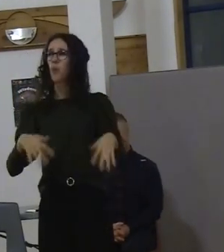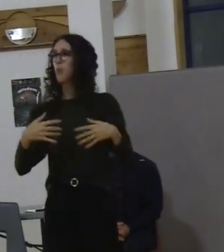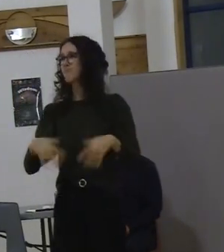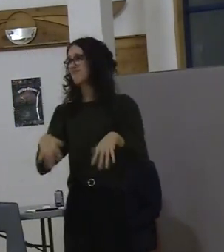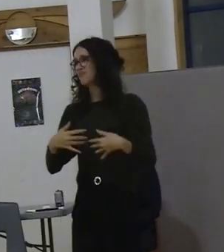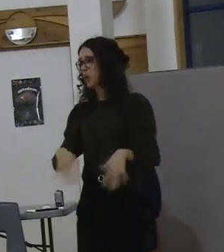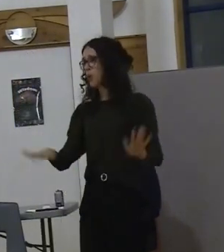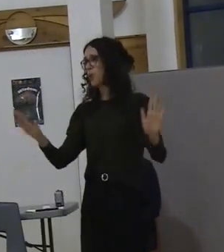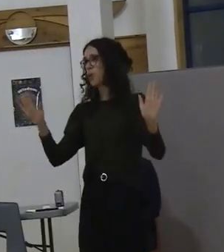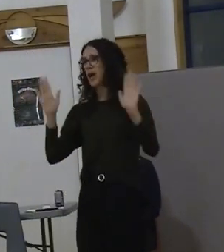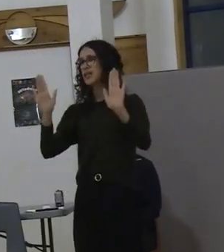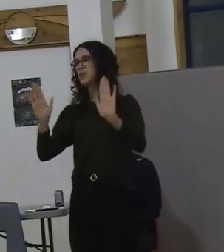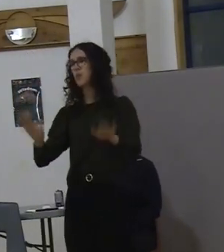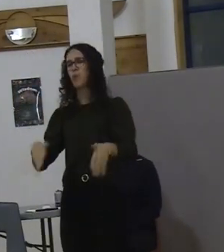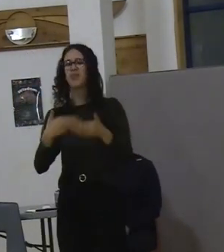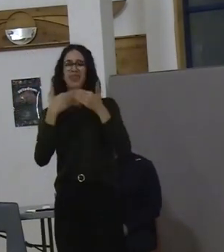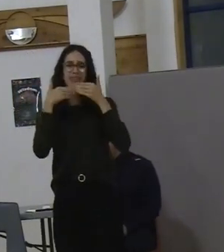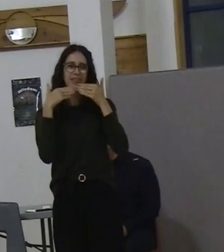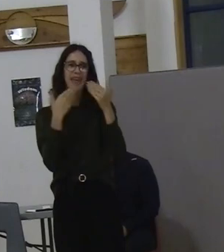and so with that. Indigenous words